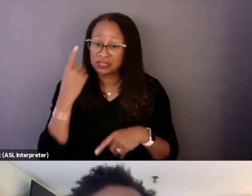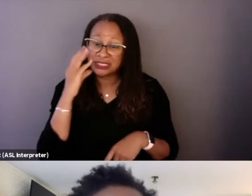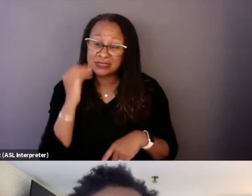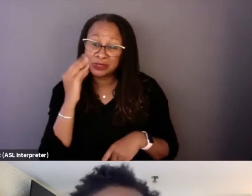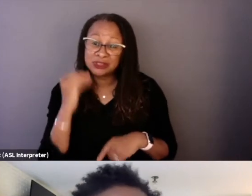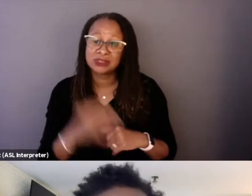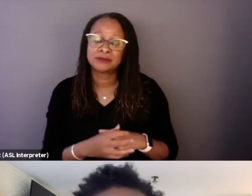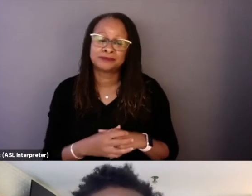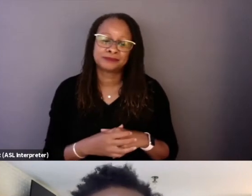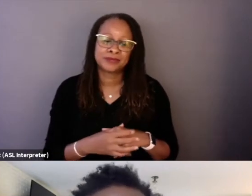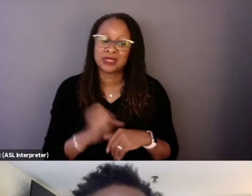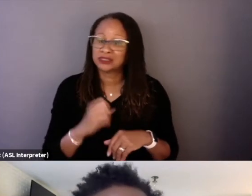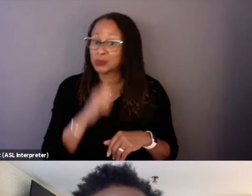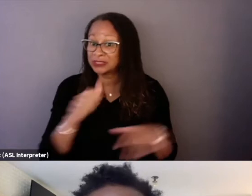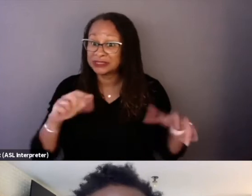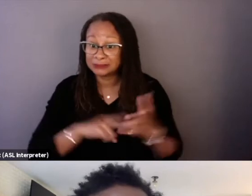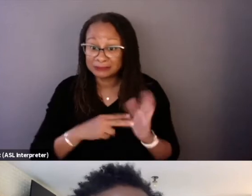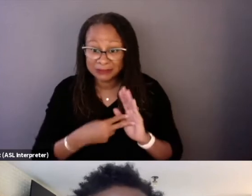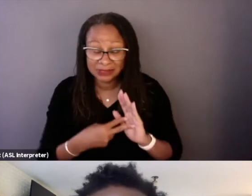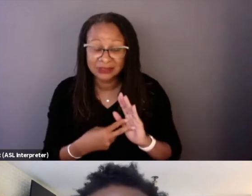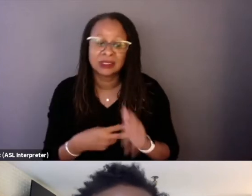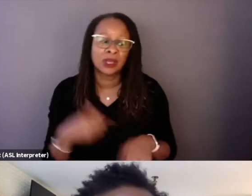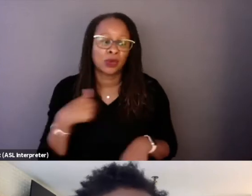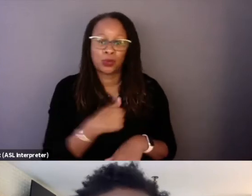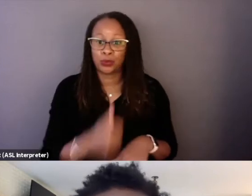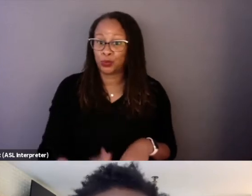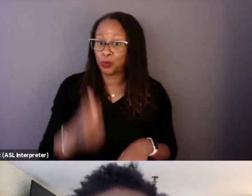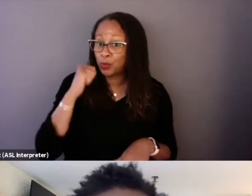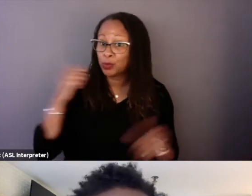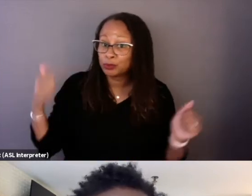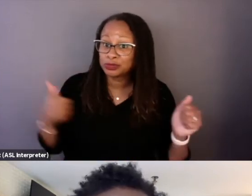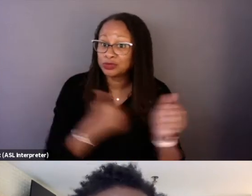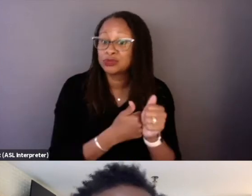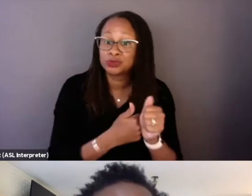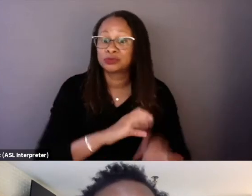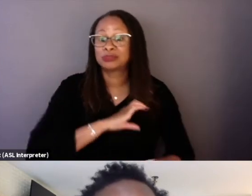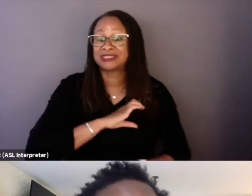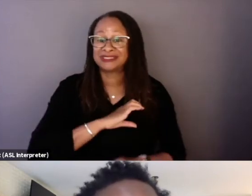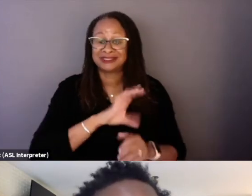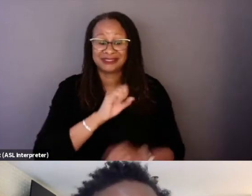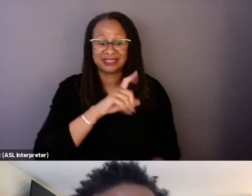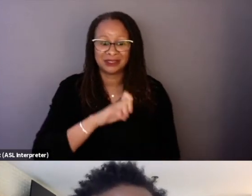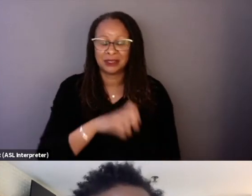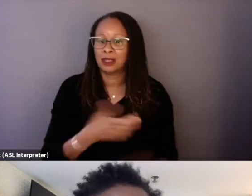And so it does not mean at all that we will not pursue the police side. We couldn't even get them to talk,